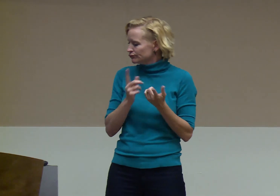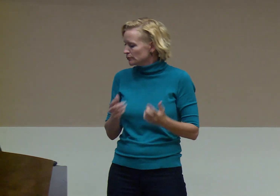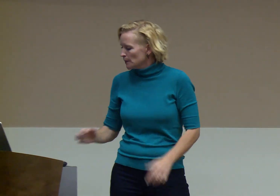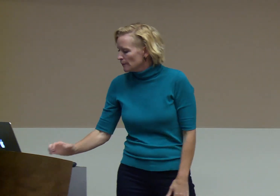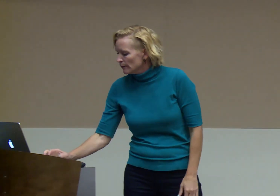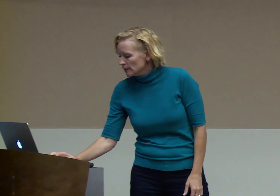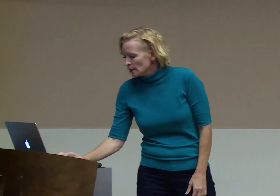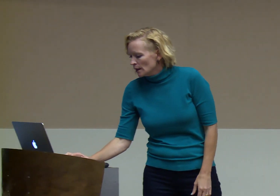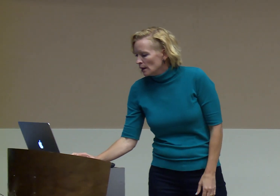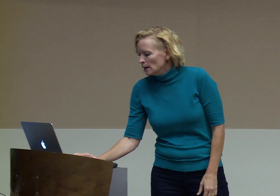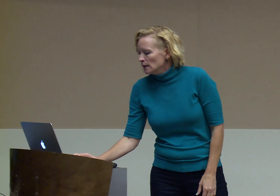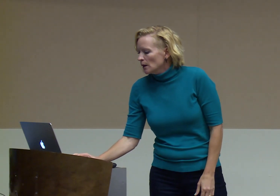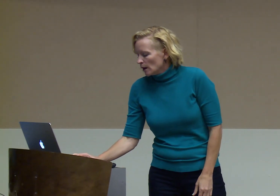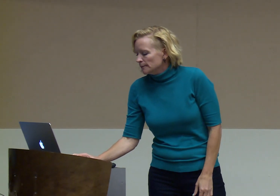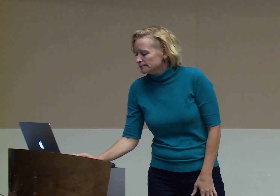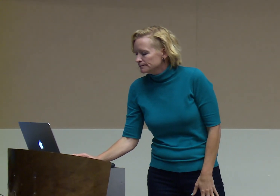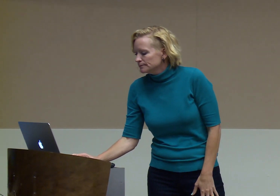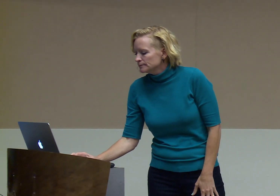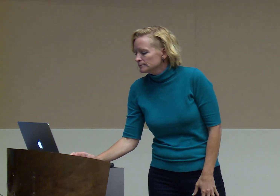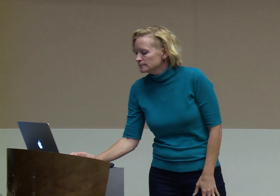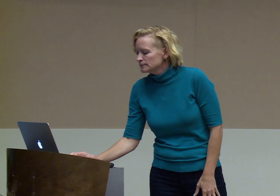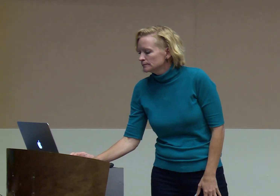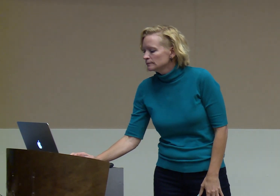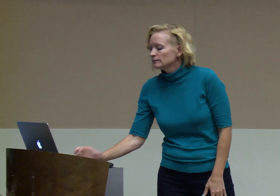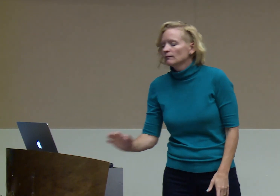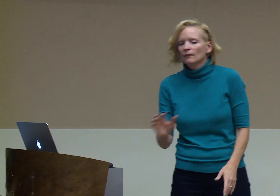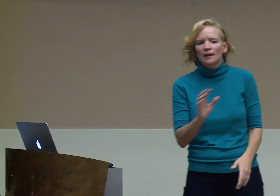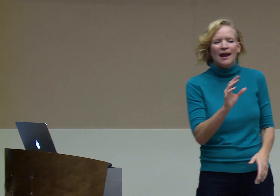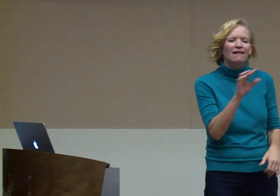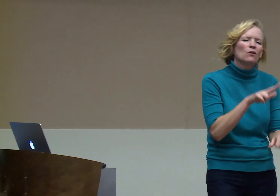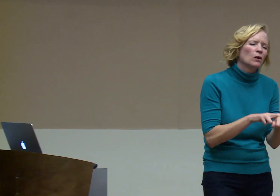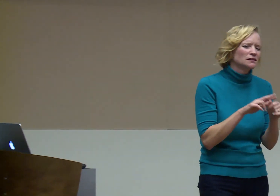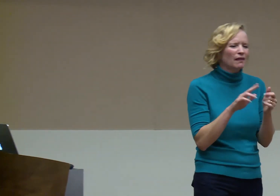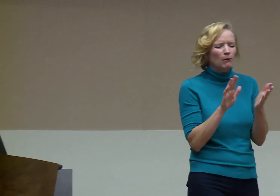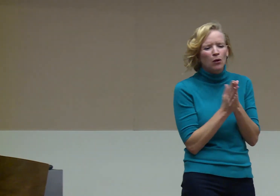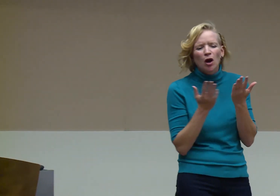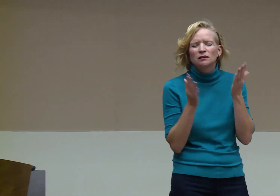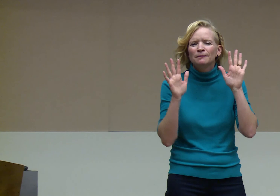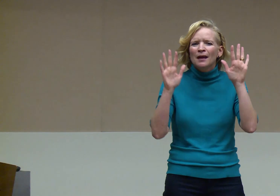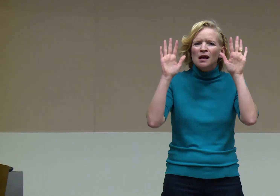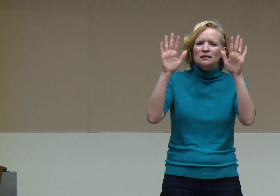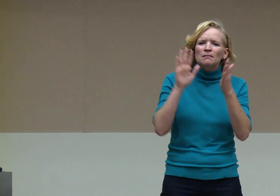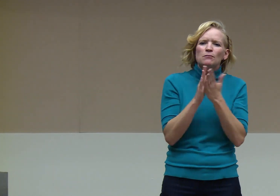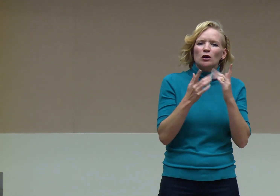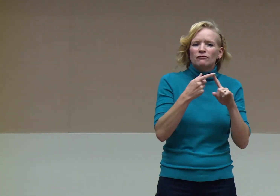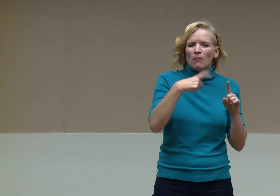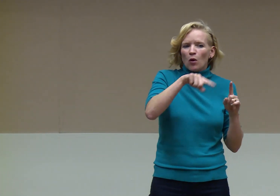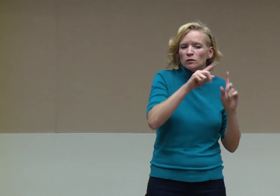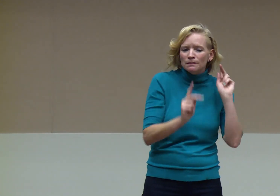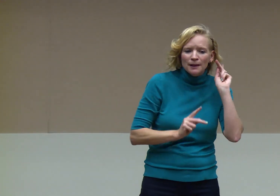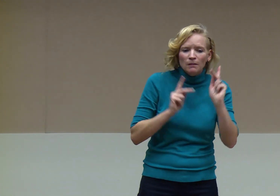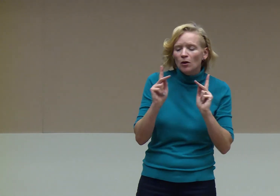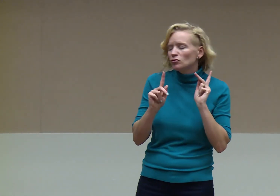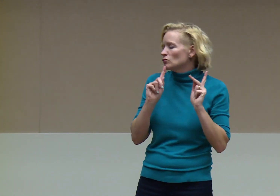But if you want to know how they each impacted me, we can talk after the presentation or at some other time.